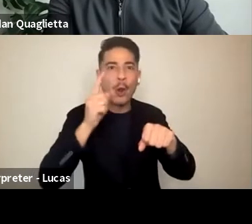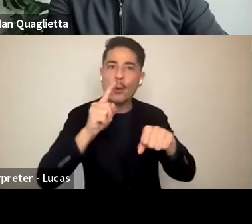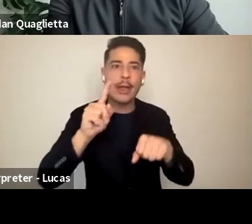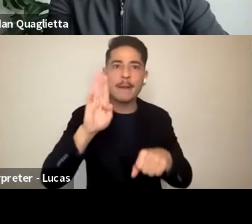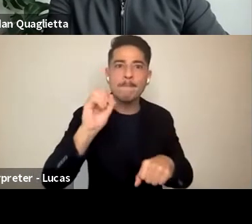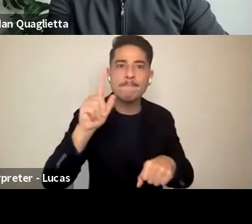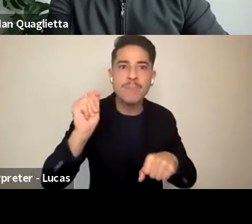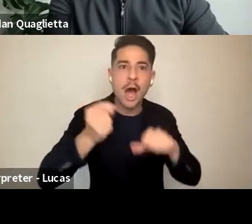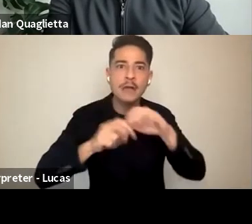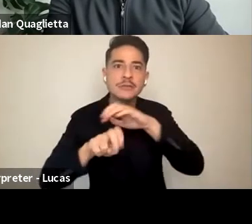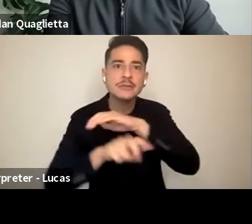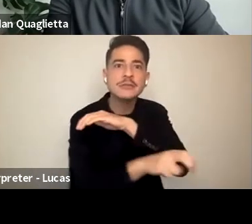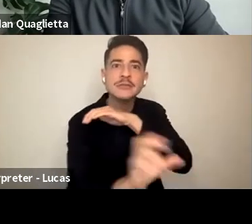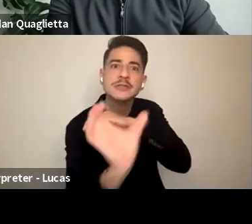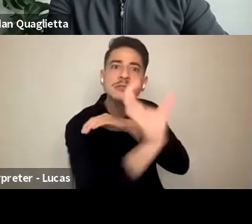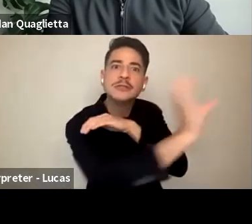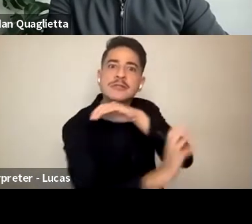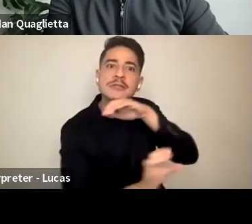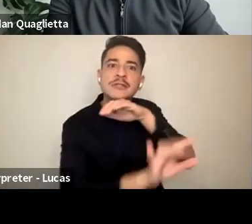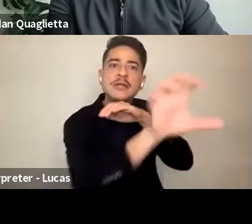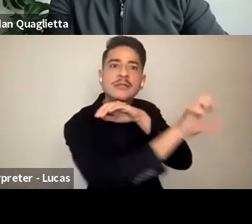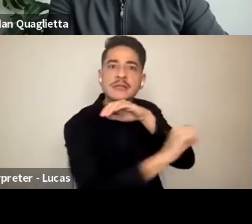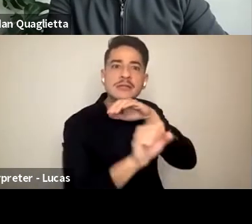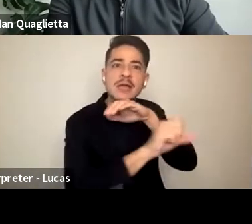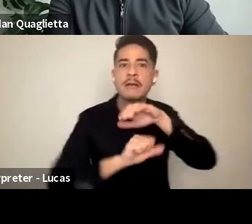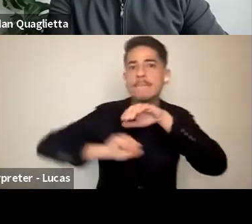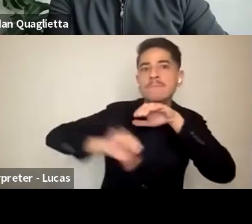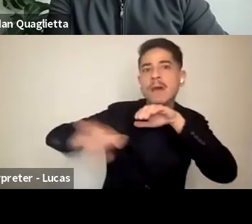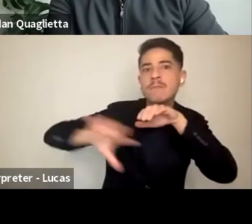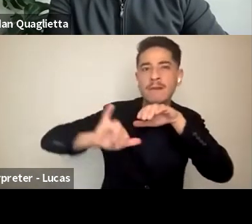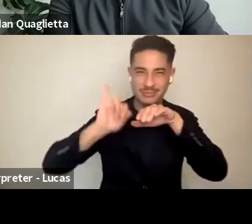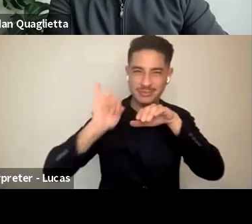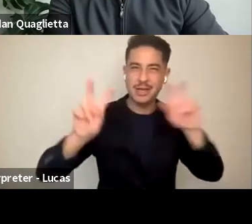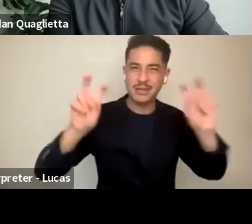So there's a lot of similarities and what we're both trying to do in terms of optimizing for our audiences.